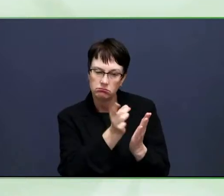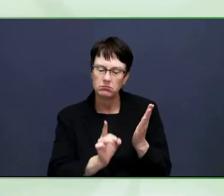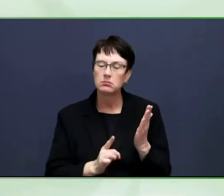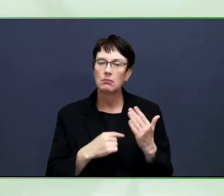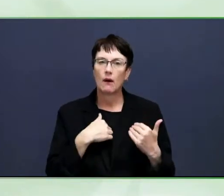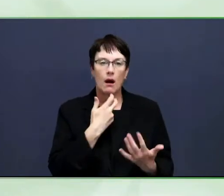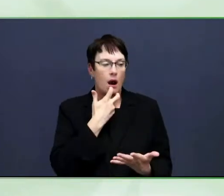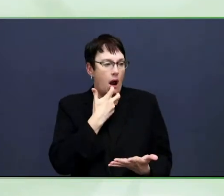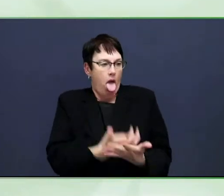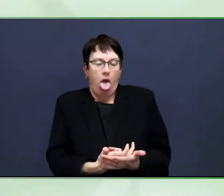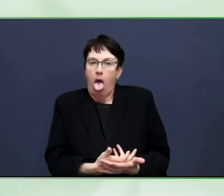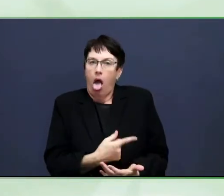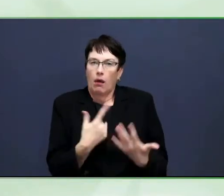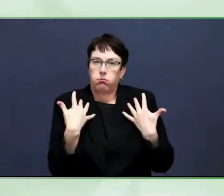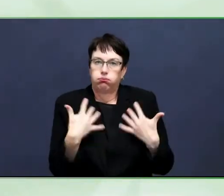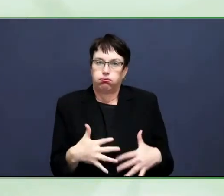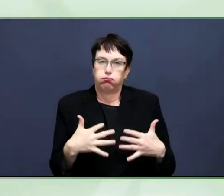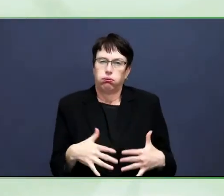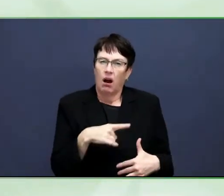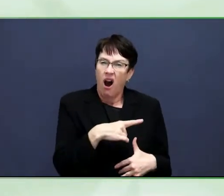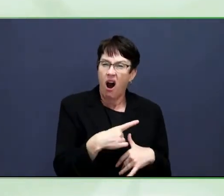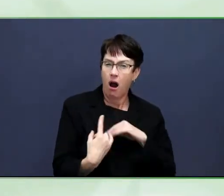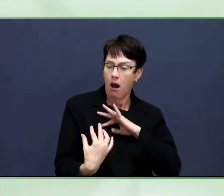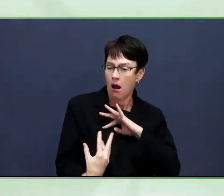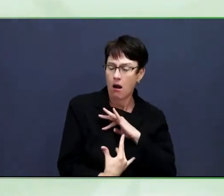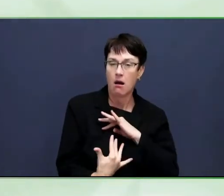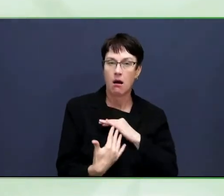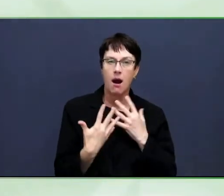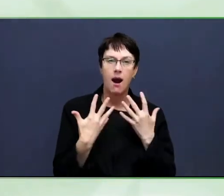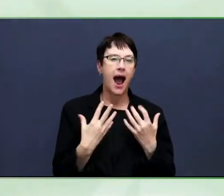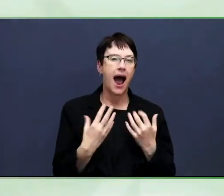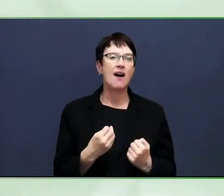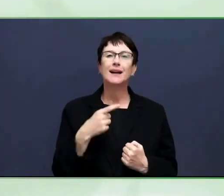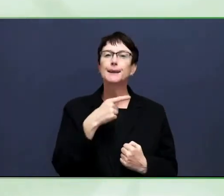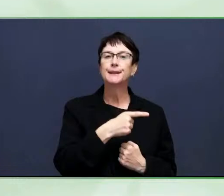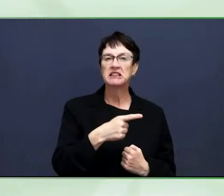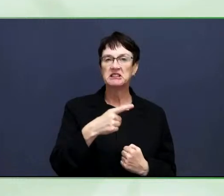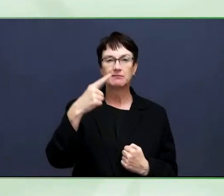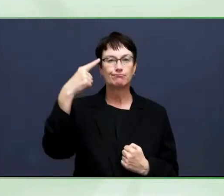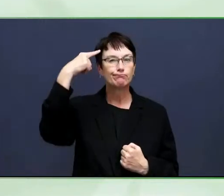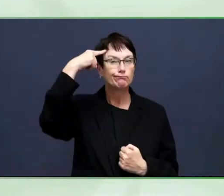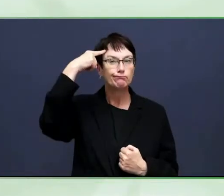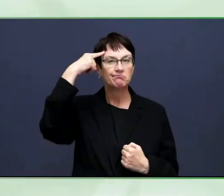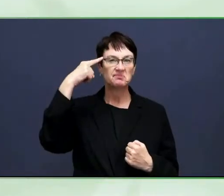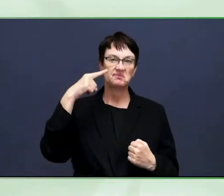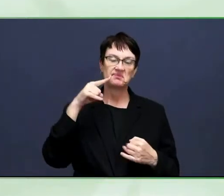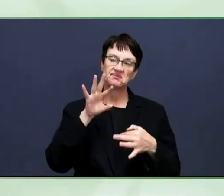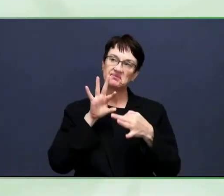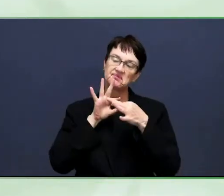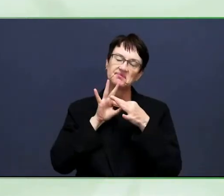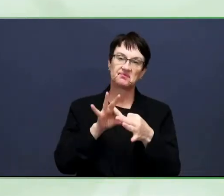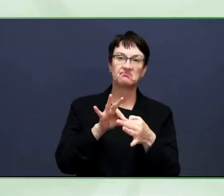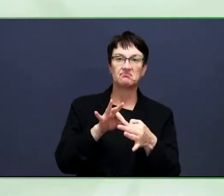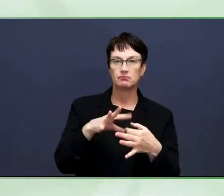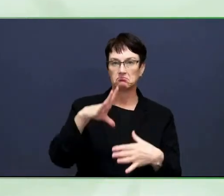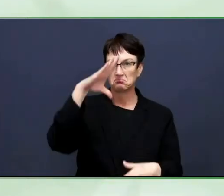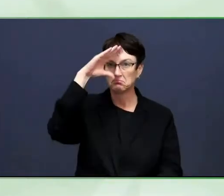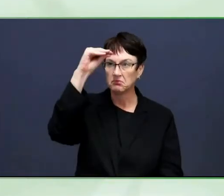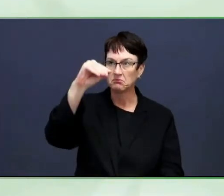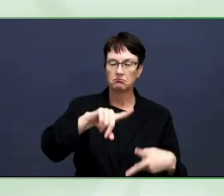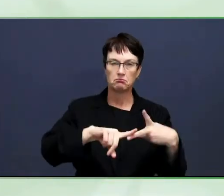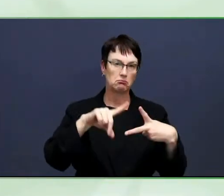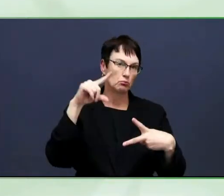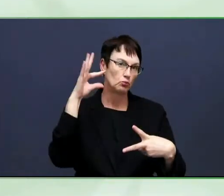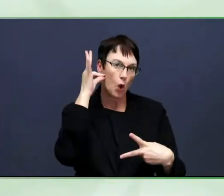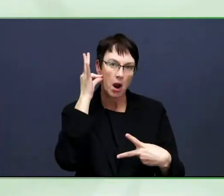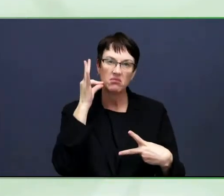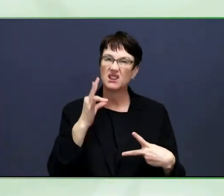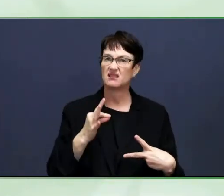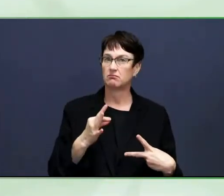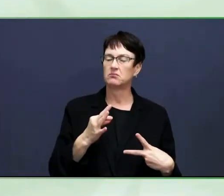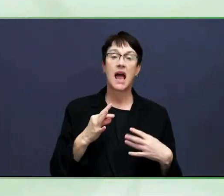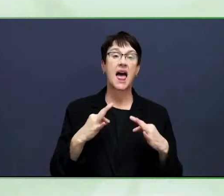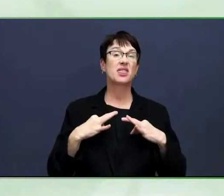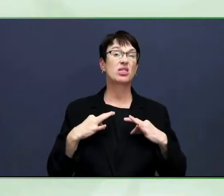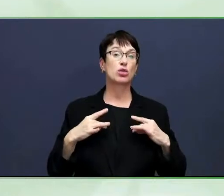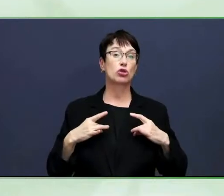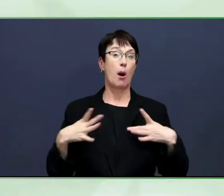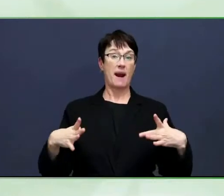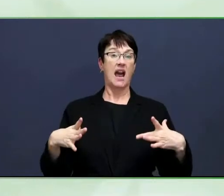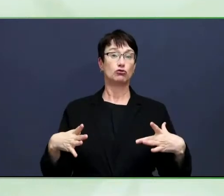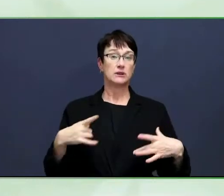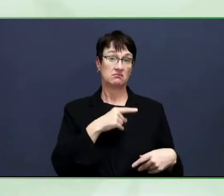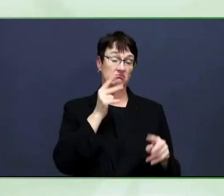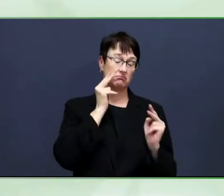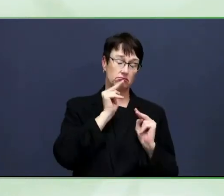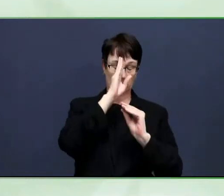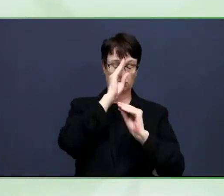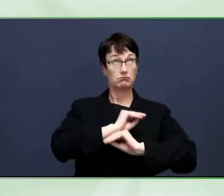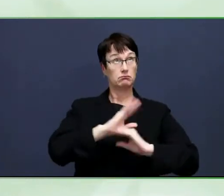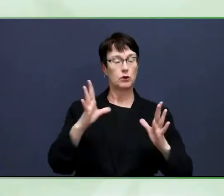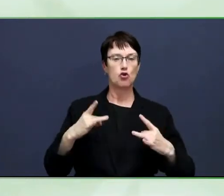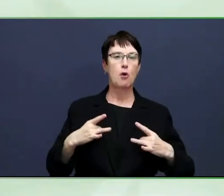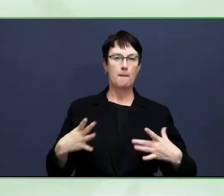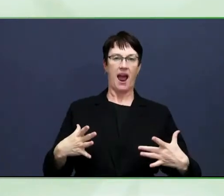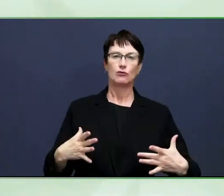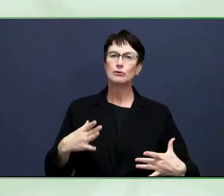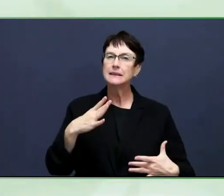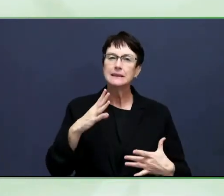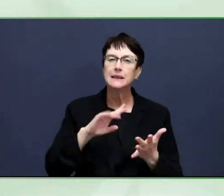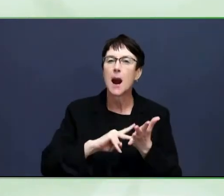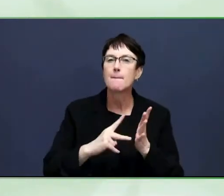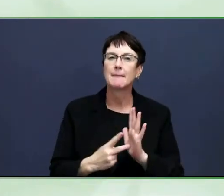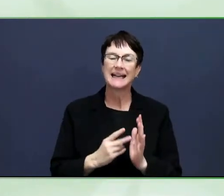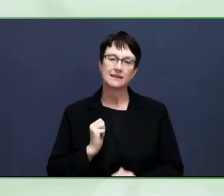When I look at what students want, they don't want a hero themselves, I'll be setting up